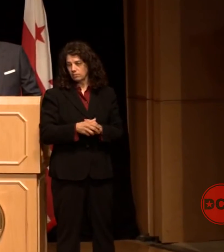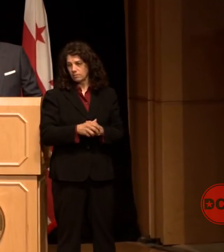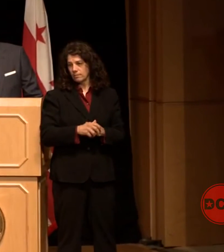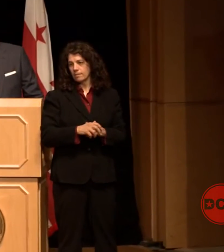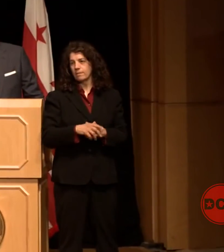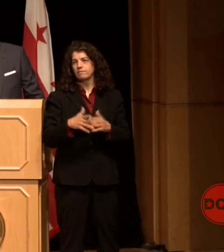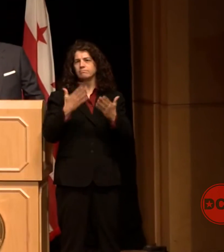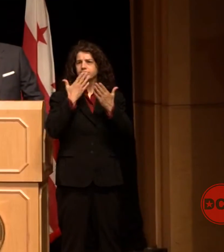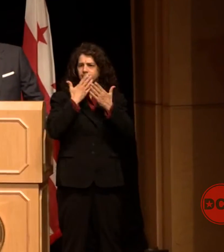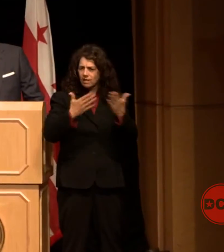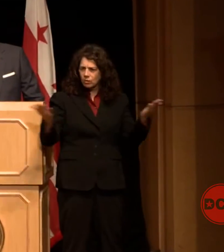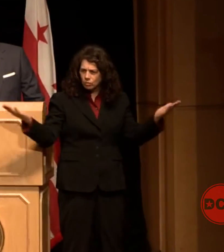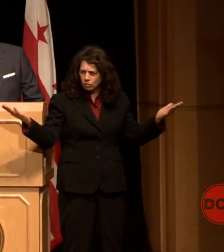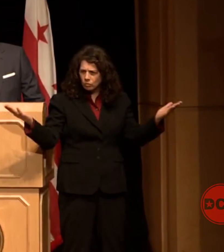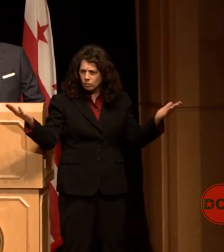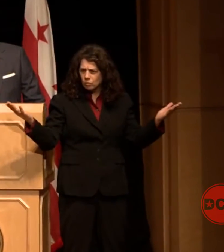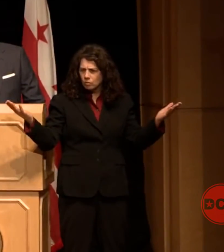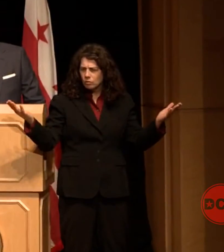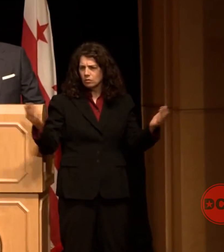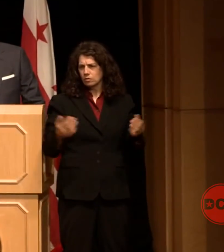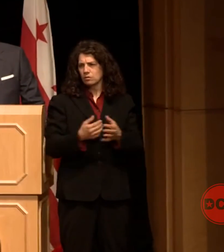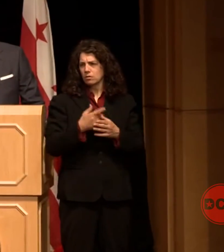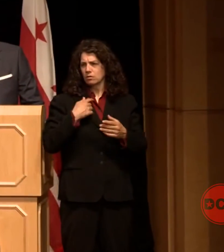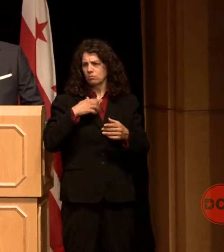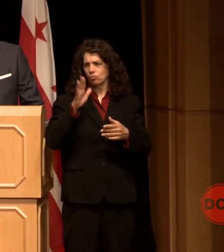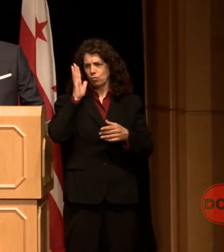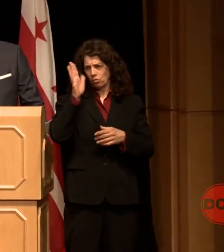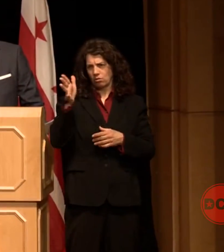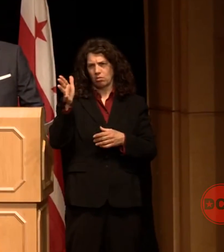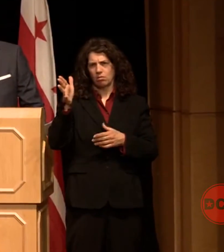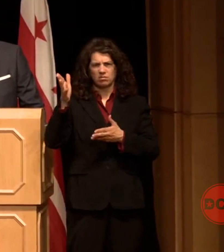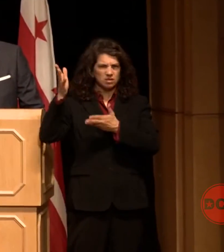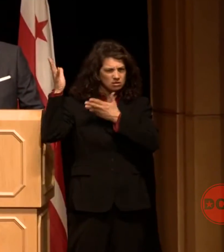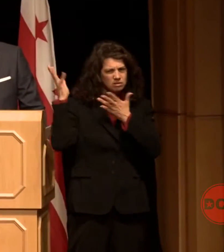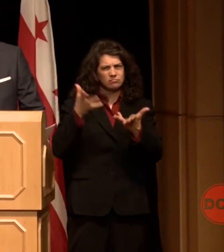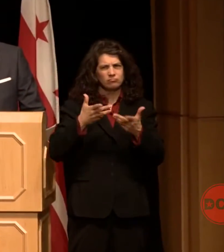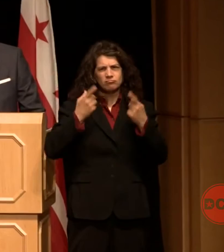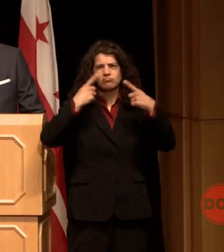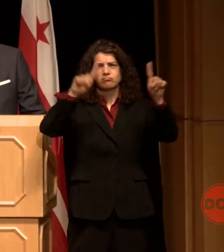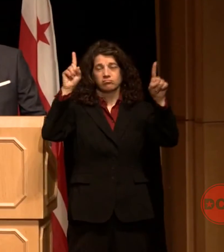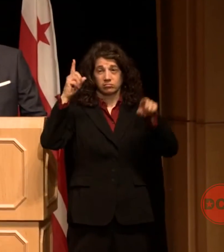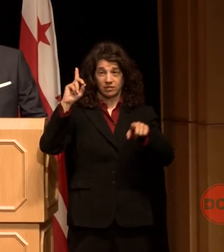DISTRICT OF COLUMBIA. TWO YEARS AGO, I STOOD BEFORE MANY OF THE SAME PEOPLE TODAY FOR THE FIRST MARCH MADNESS AND